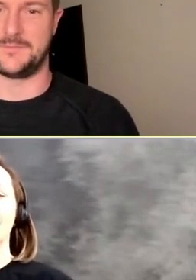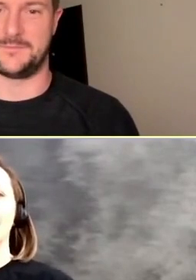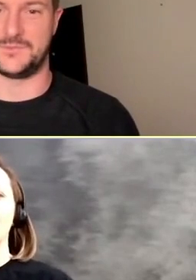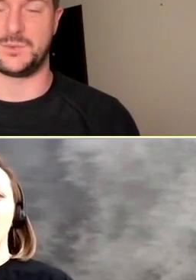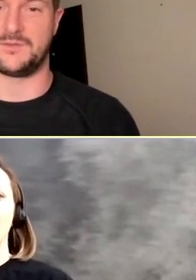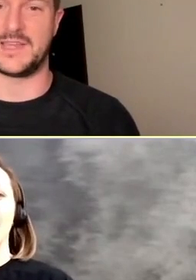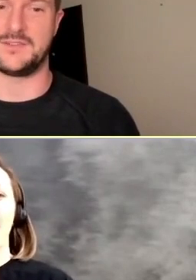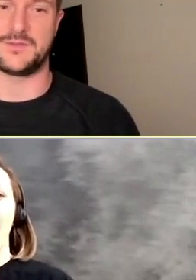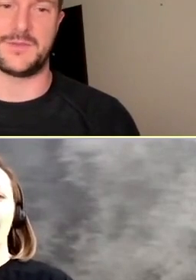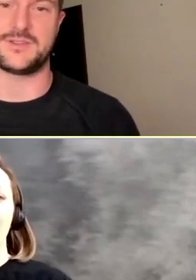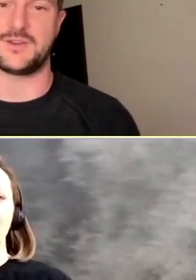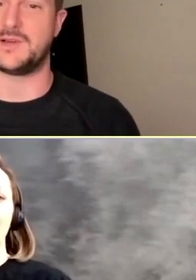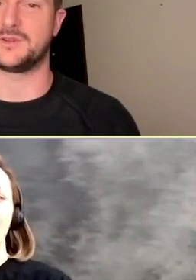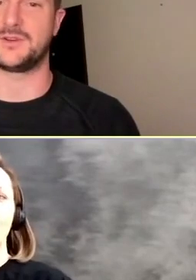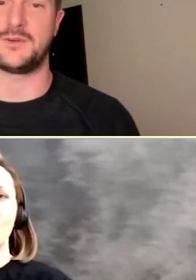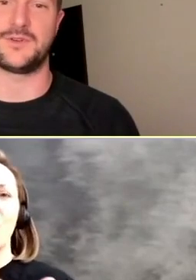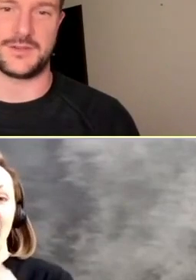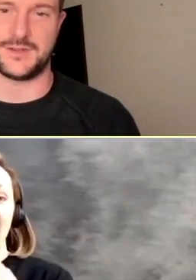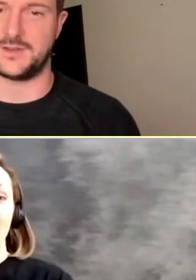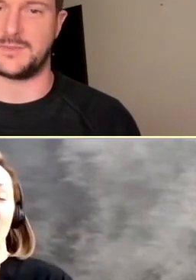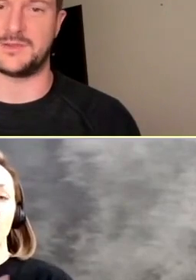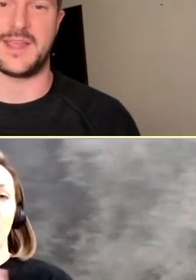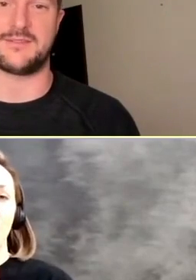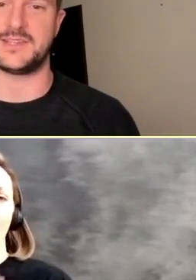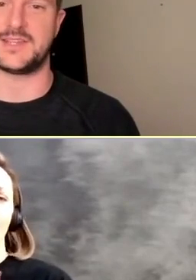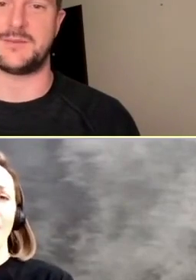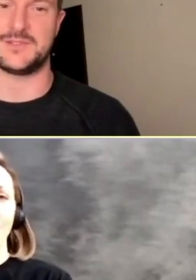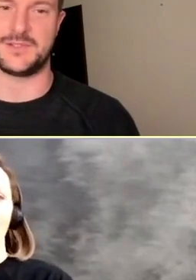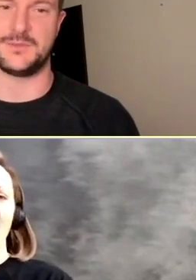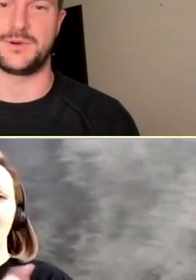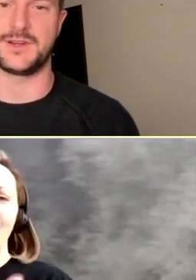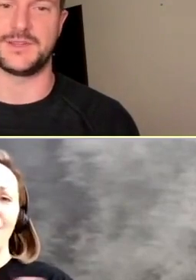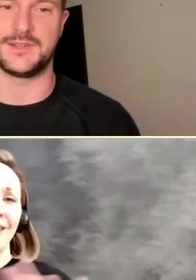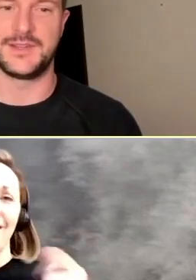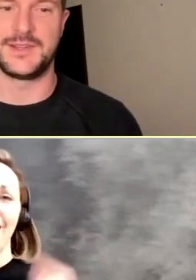for is color blindness, reduced perception of color,